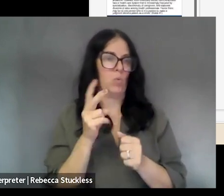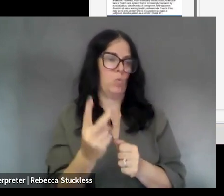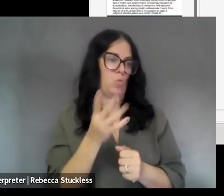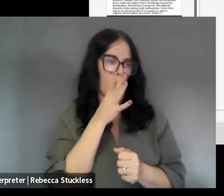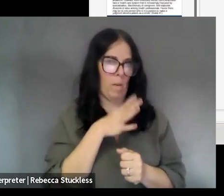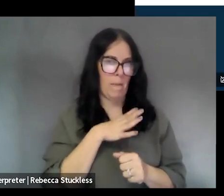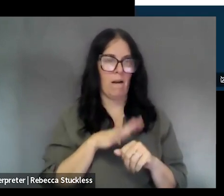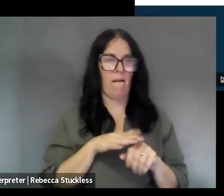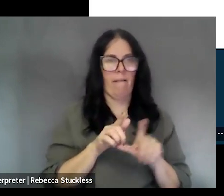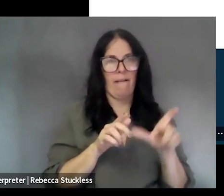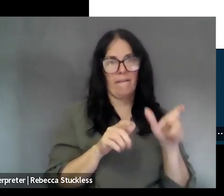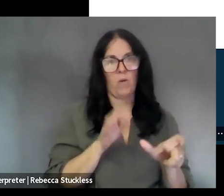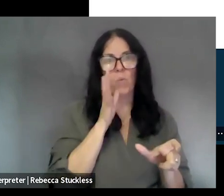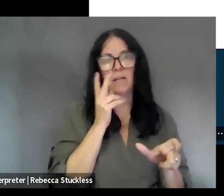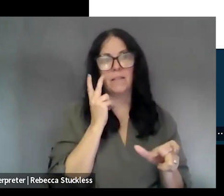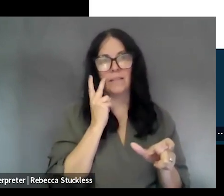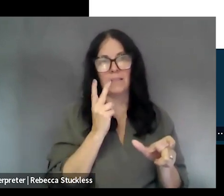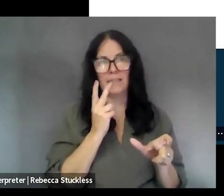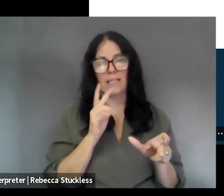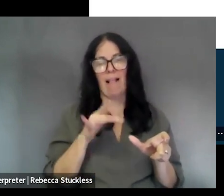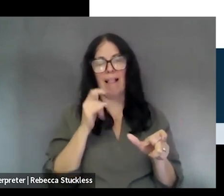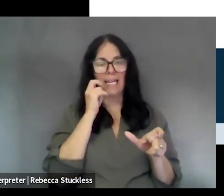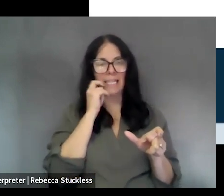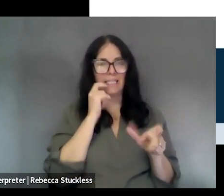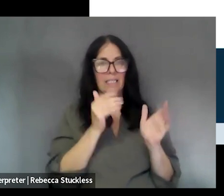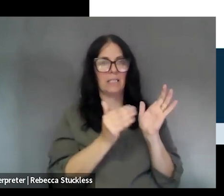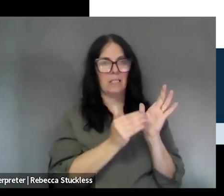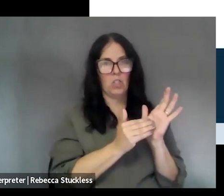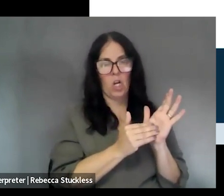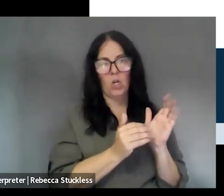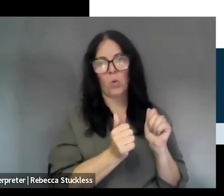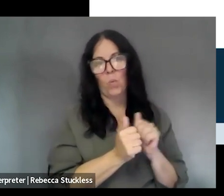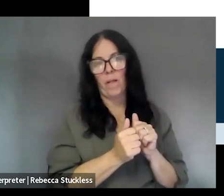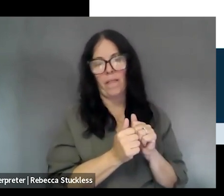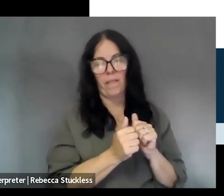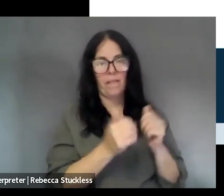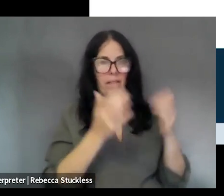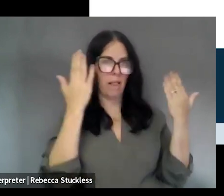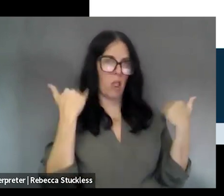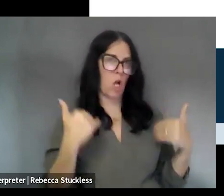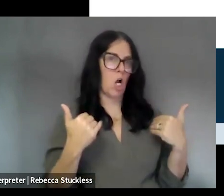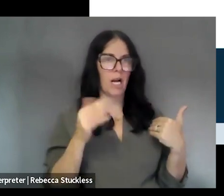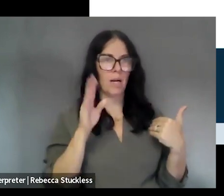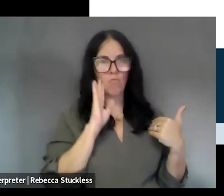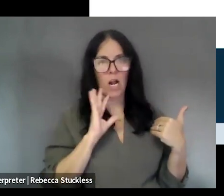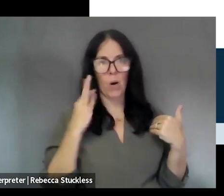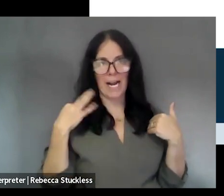hand side, you will see a light-skinned doctor with long brown hair and a ponytail, and then